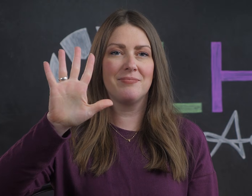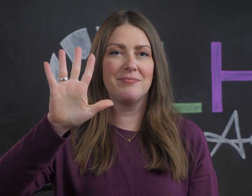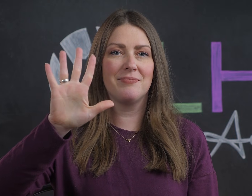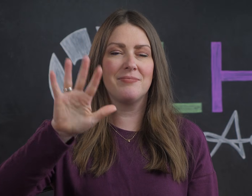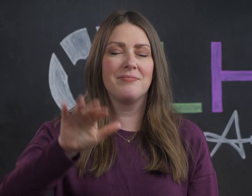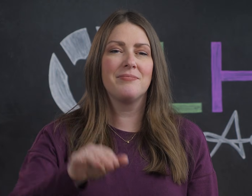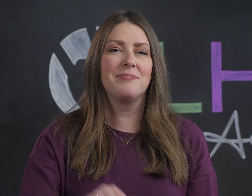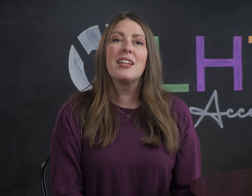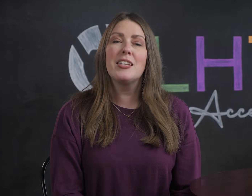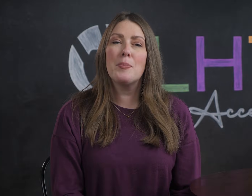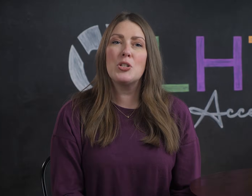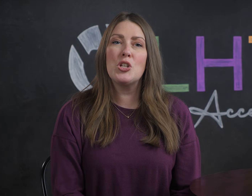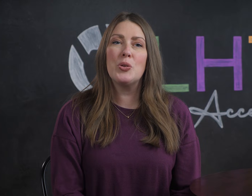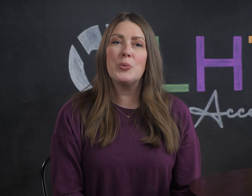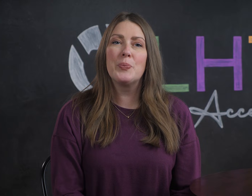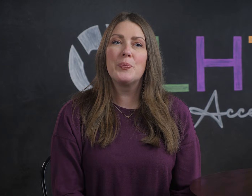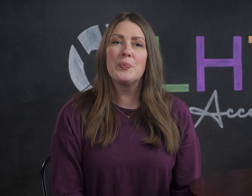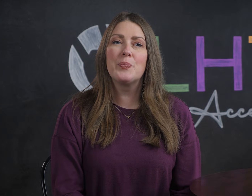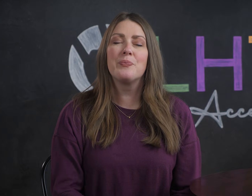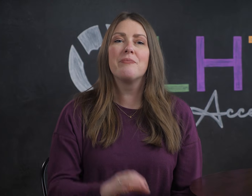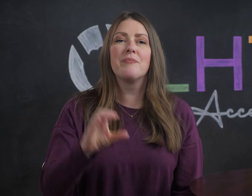Number two.